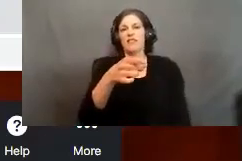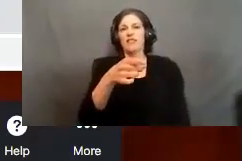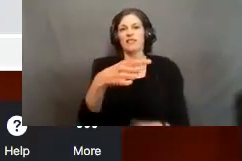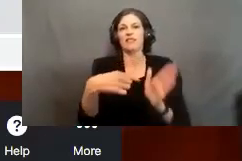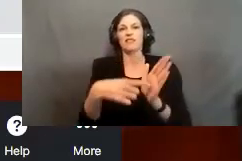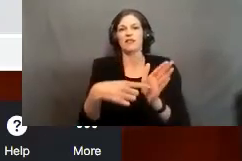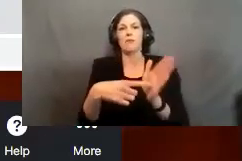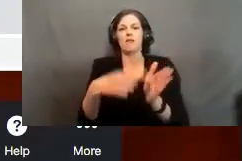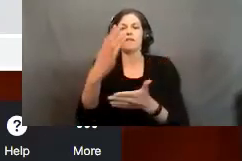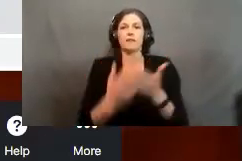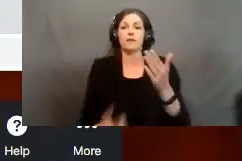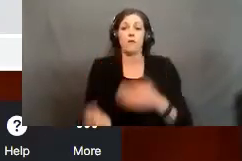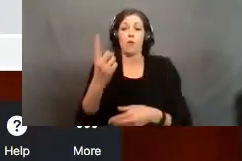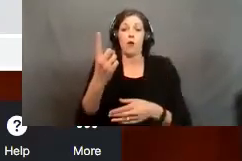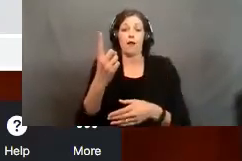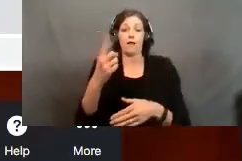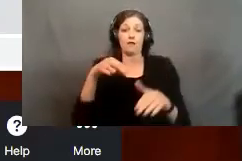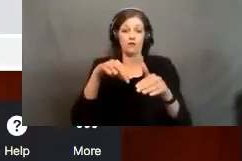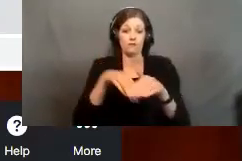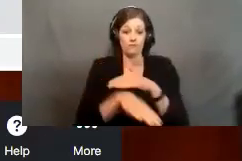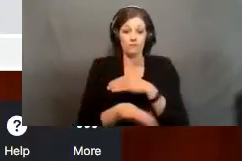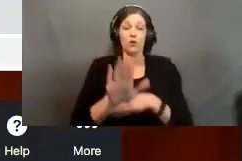12:34:28 your session this is all they will be able to view.